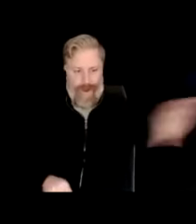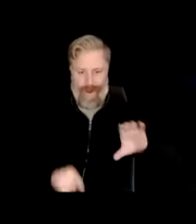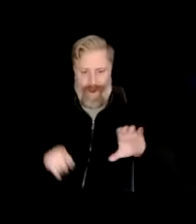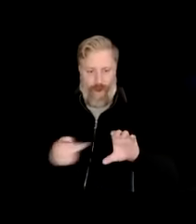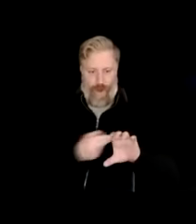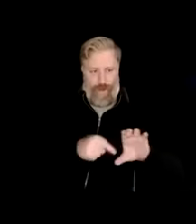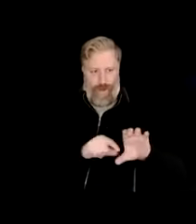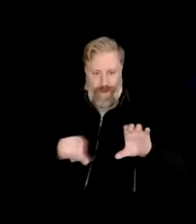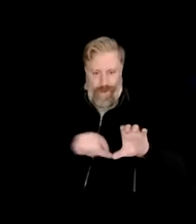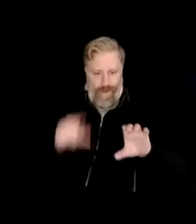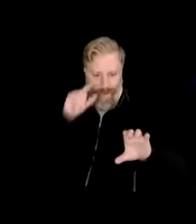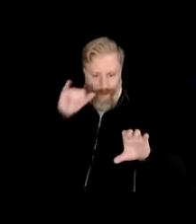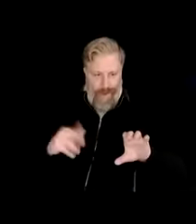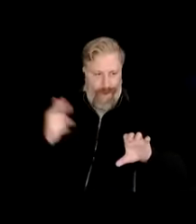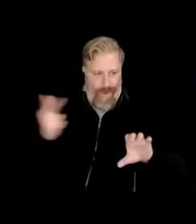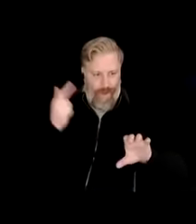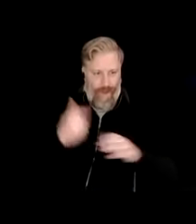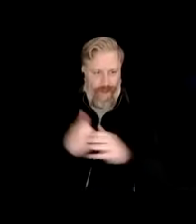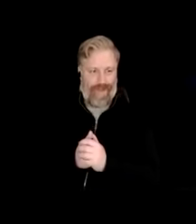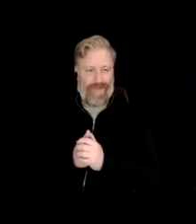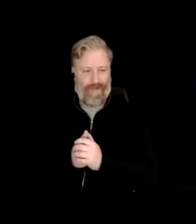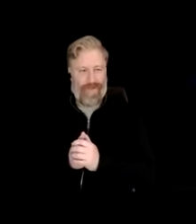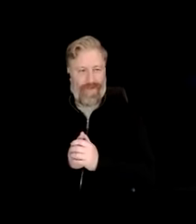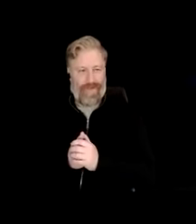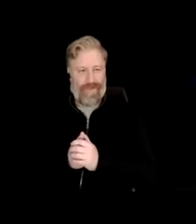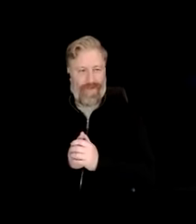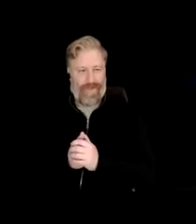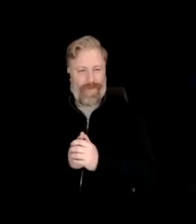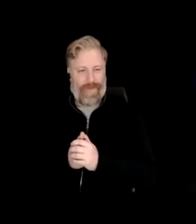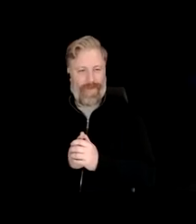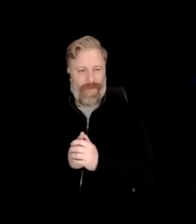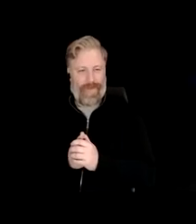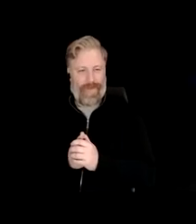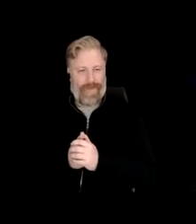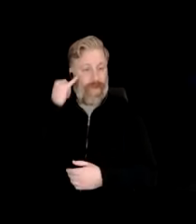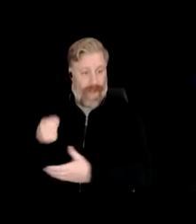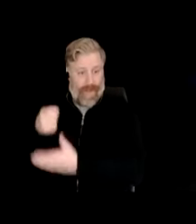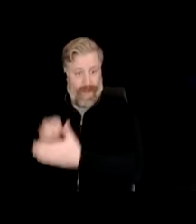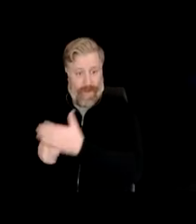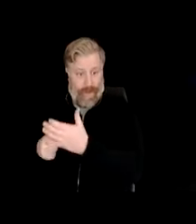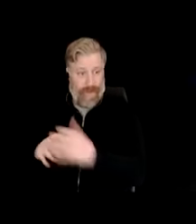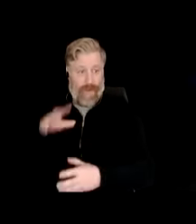you may not include the same expense in any other grant proposal you submit to...